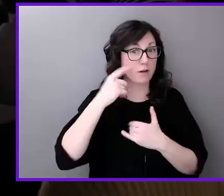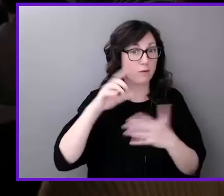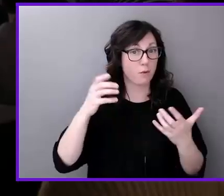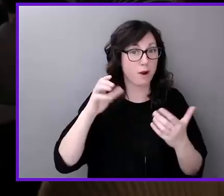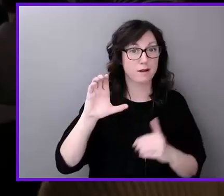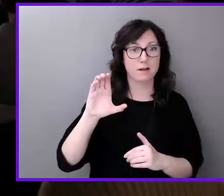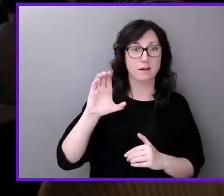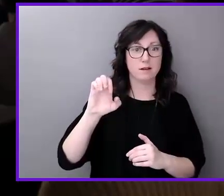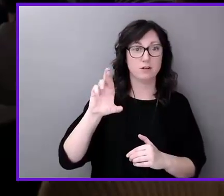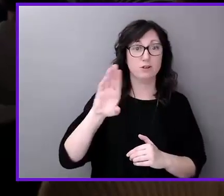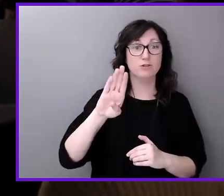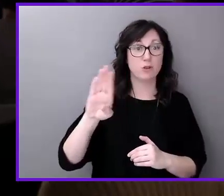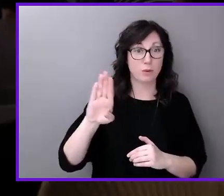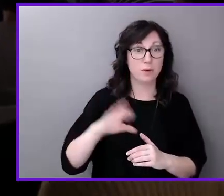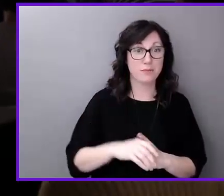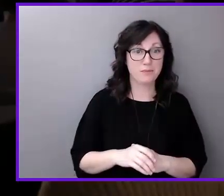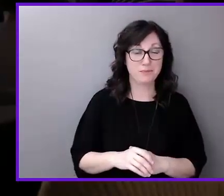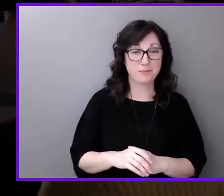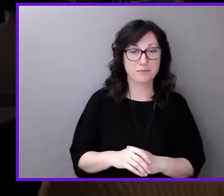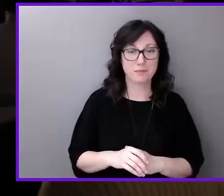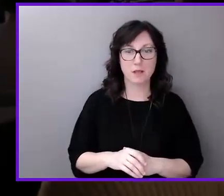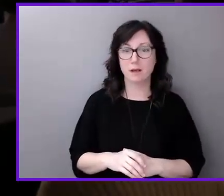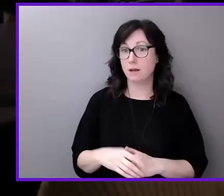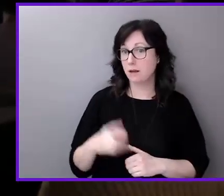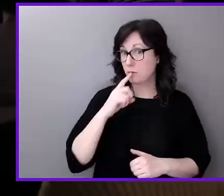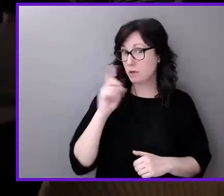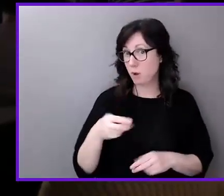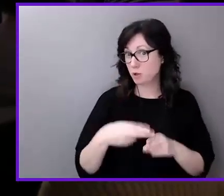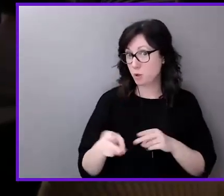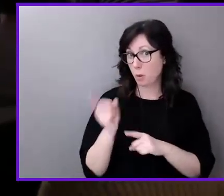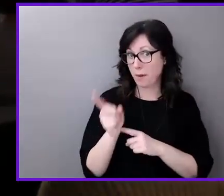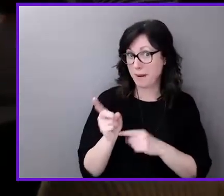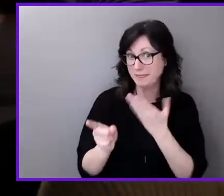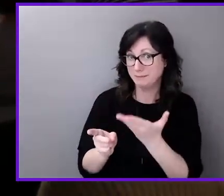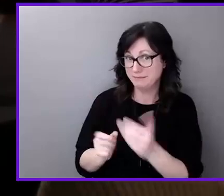We have one minute to answer this since we have to wrap up online.